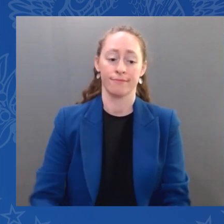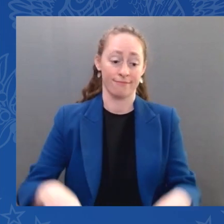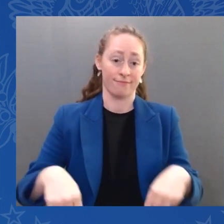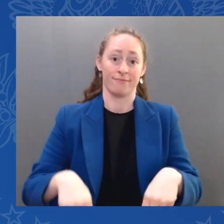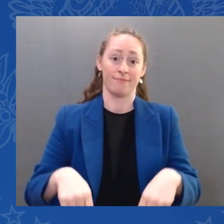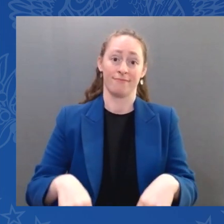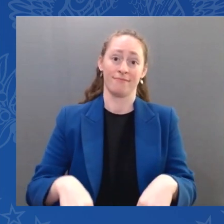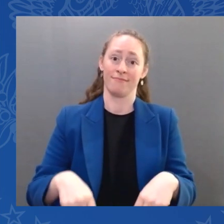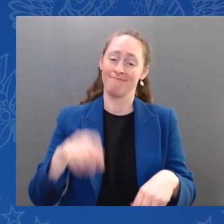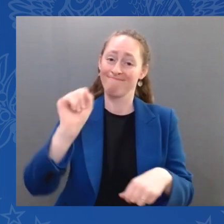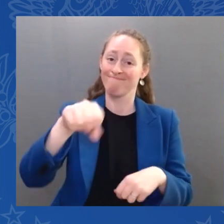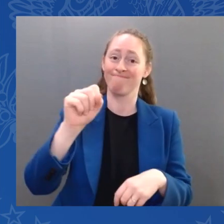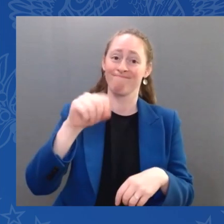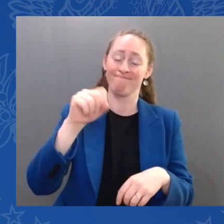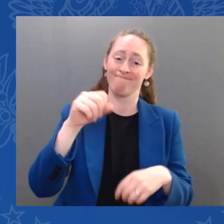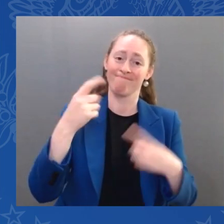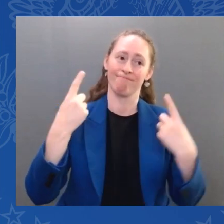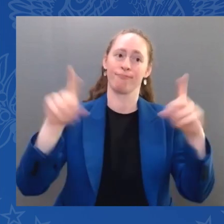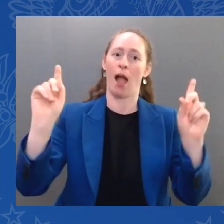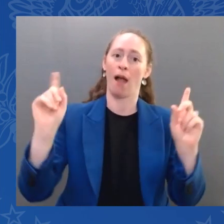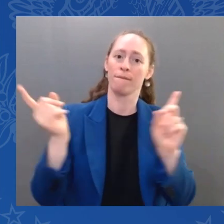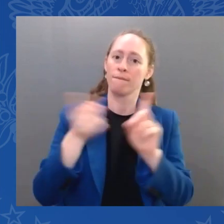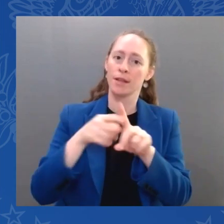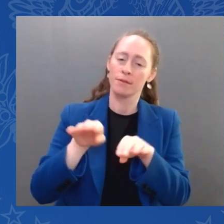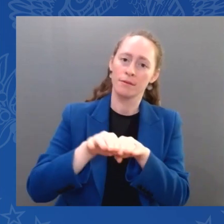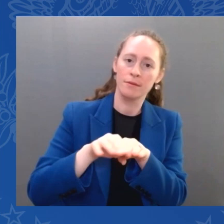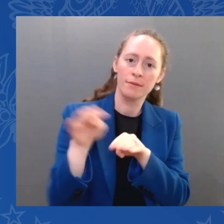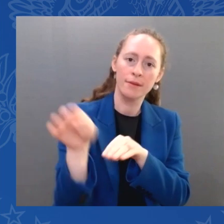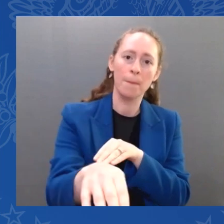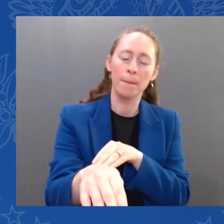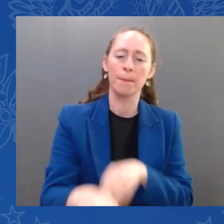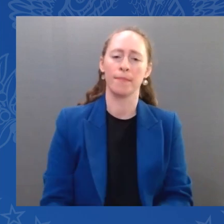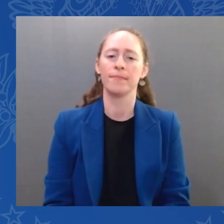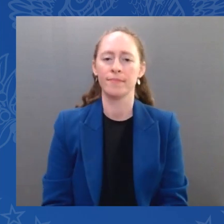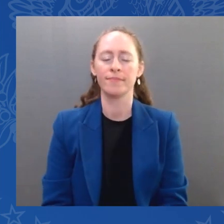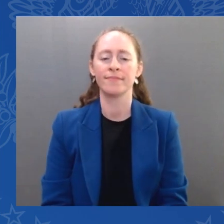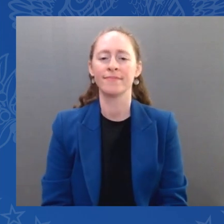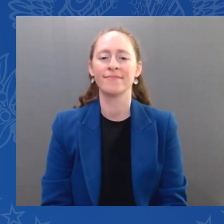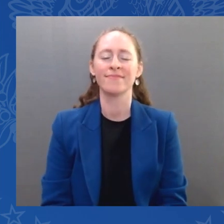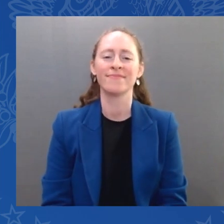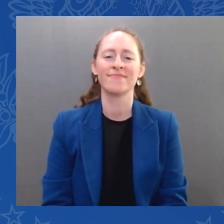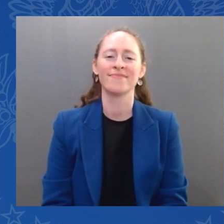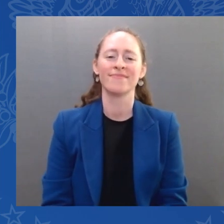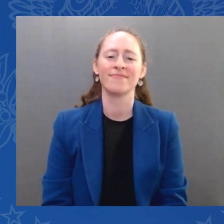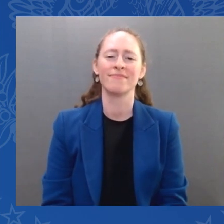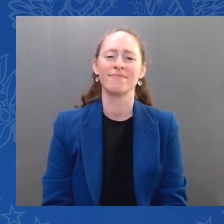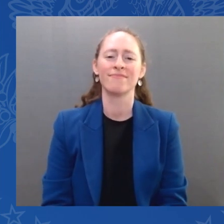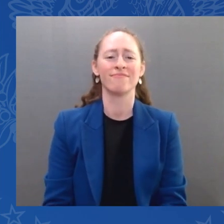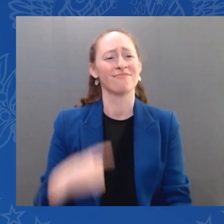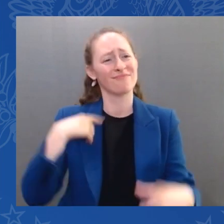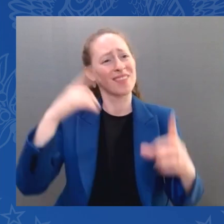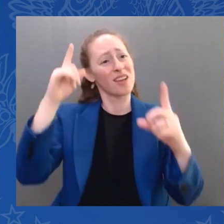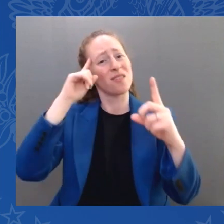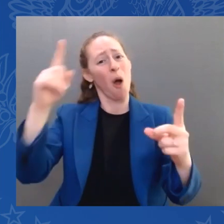which is a world where safety in schools is never doubted and weapons of war are not allowed in our communities.